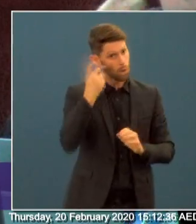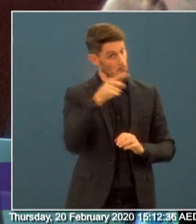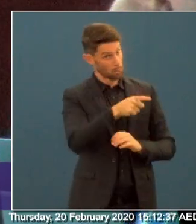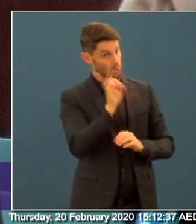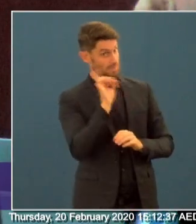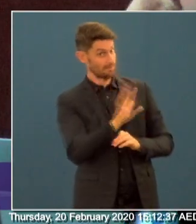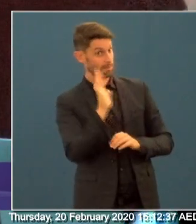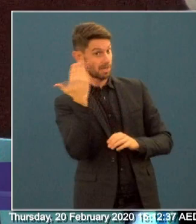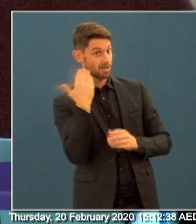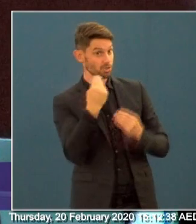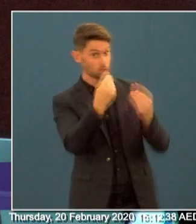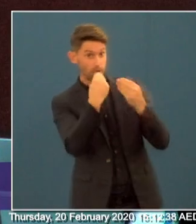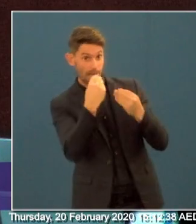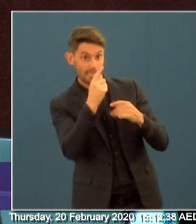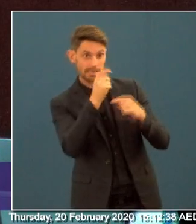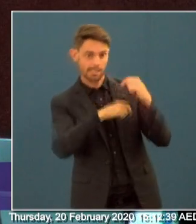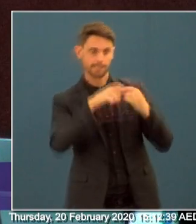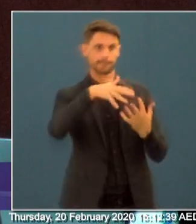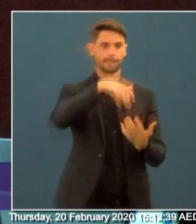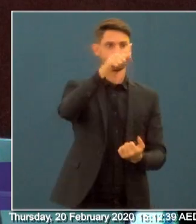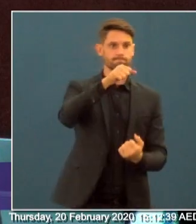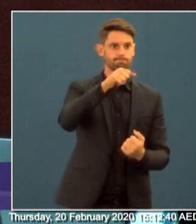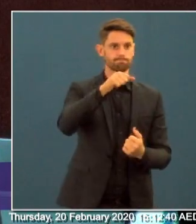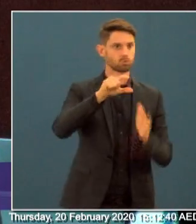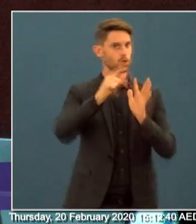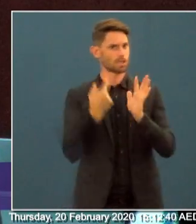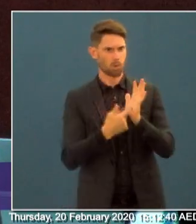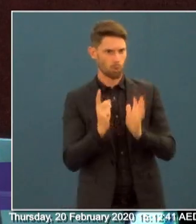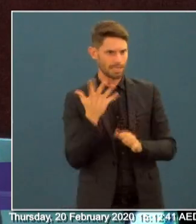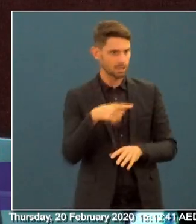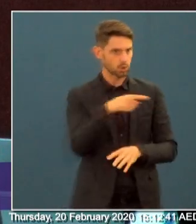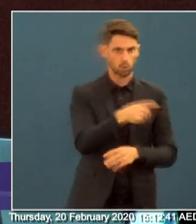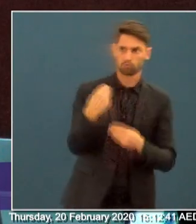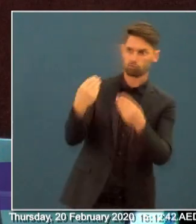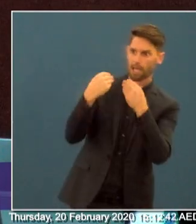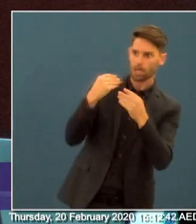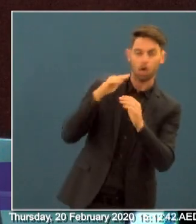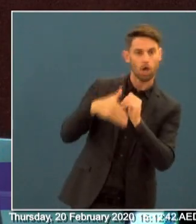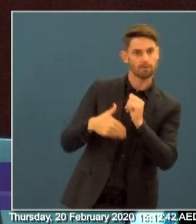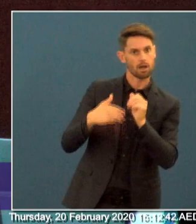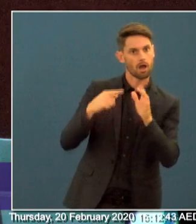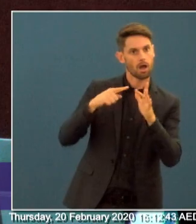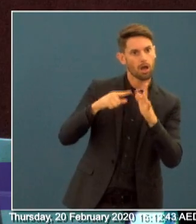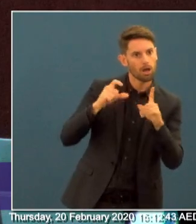training program, in relation to patients with intellectual disability or cognitive disability?